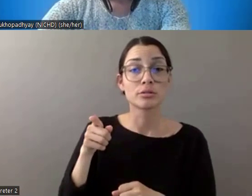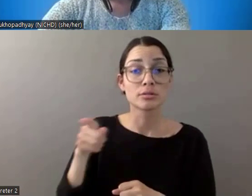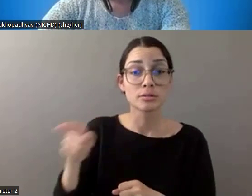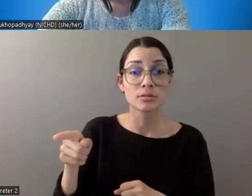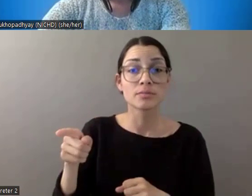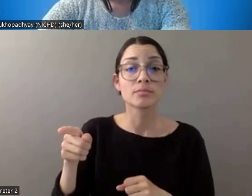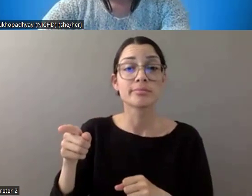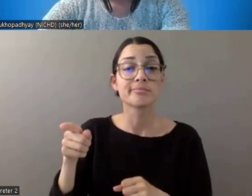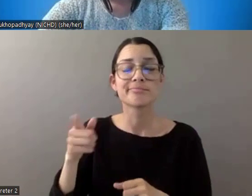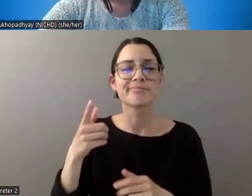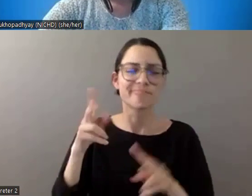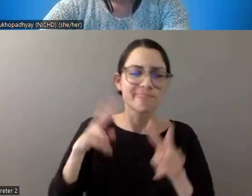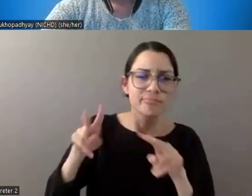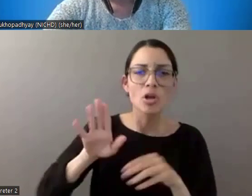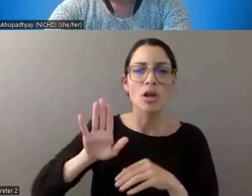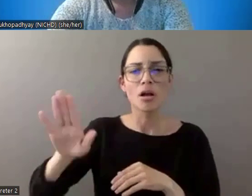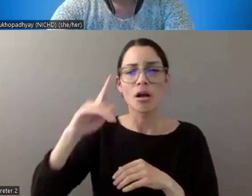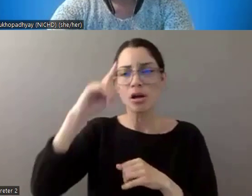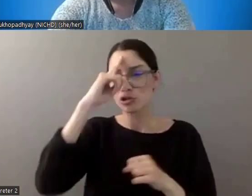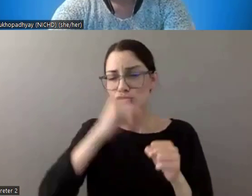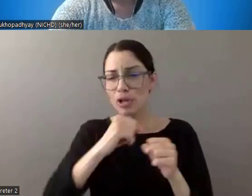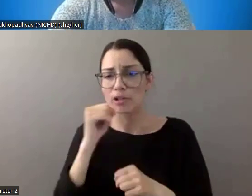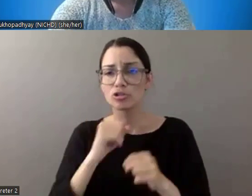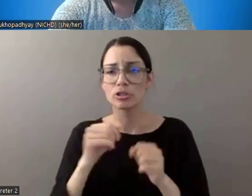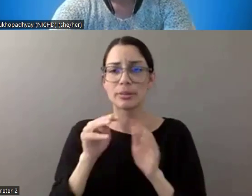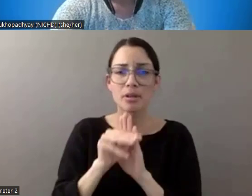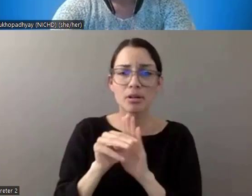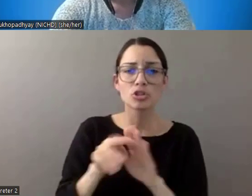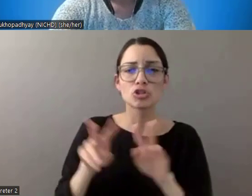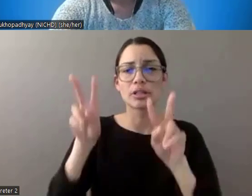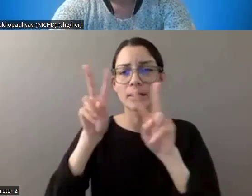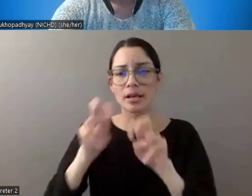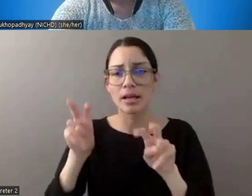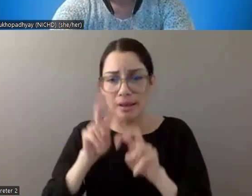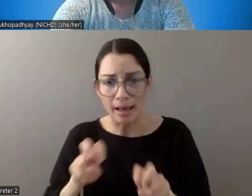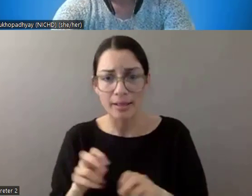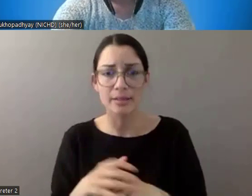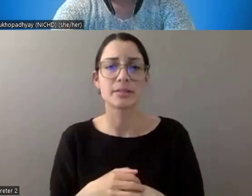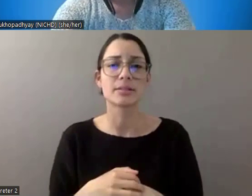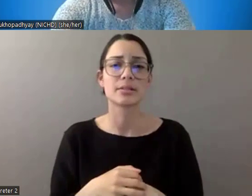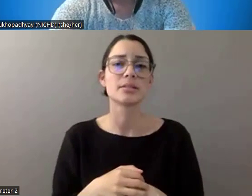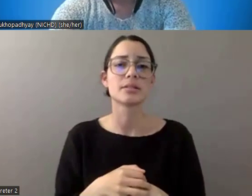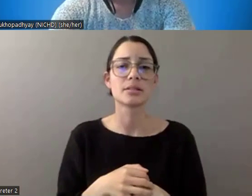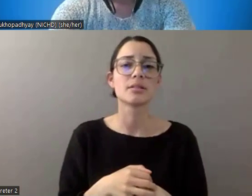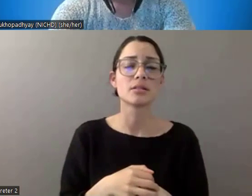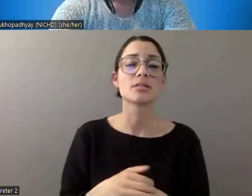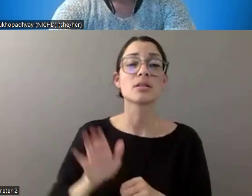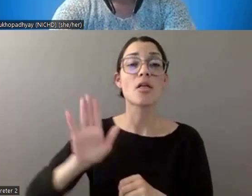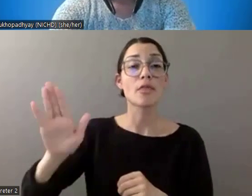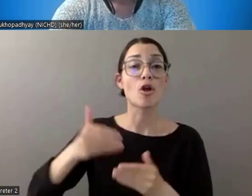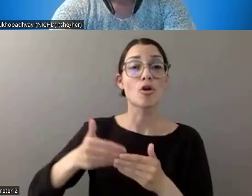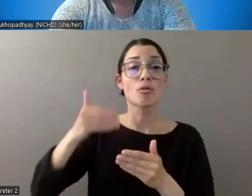whether the application address weaknesses in rigor or prior research, whether it present potential problems